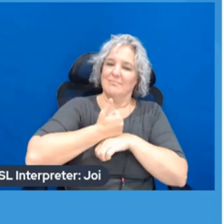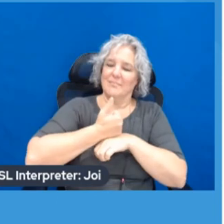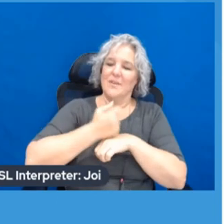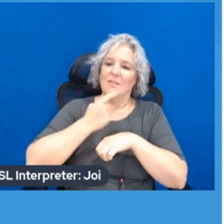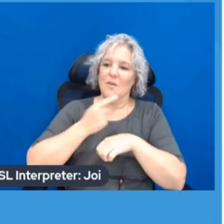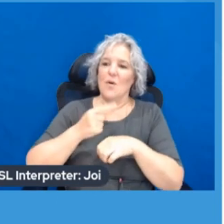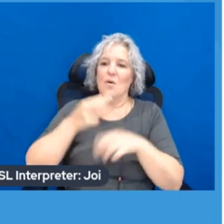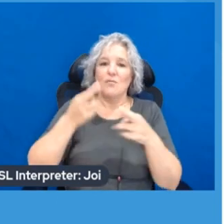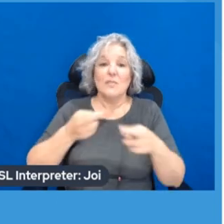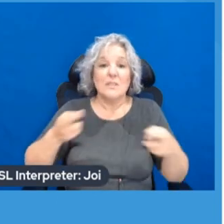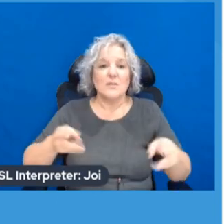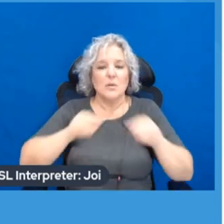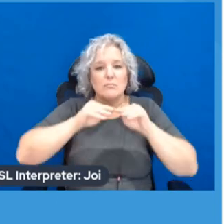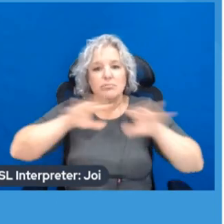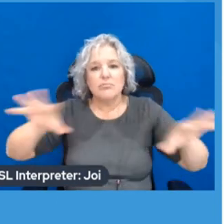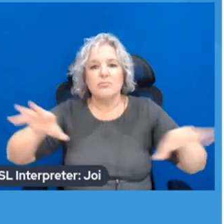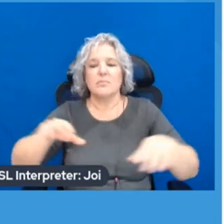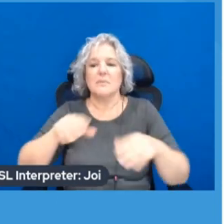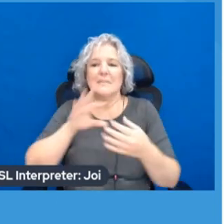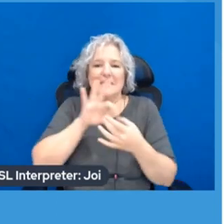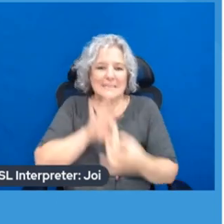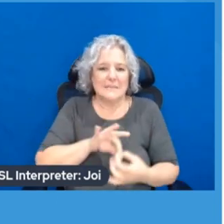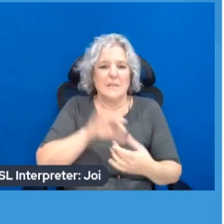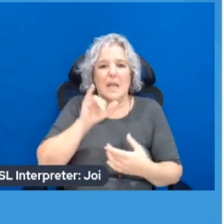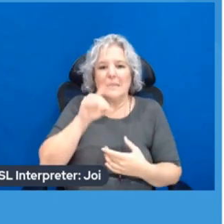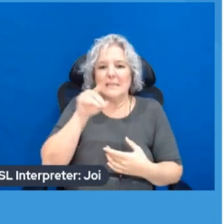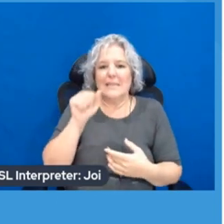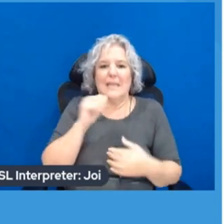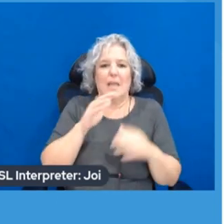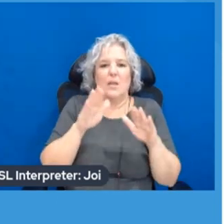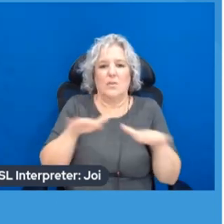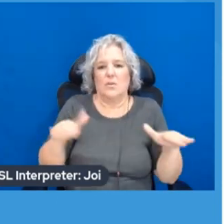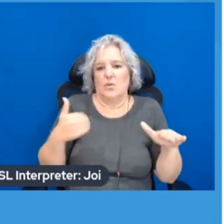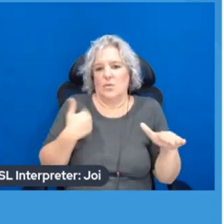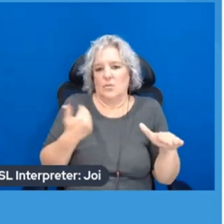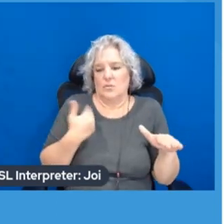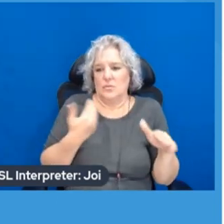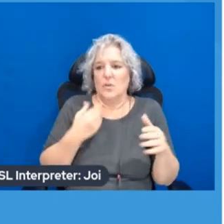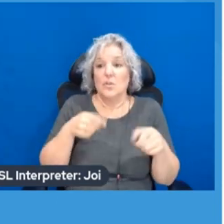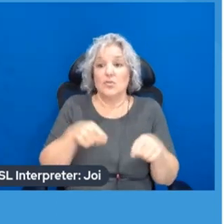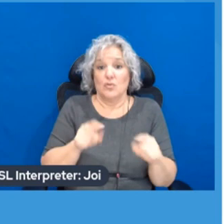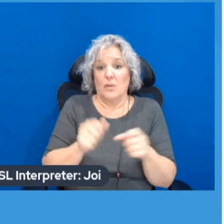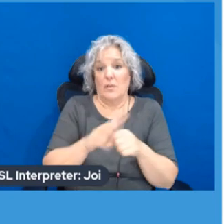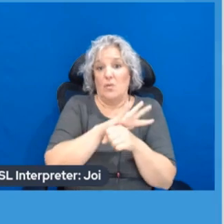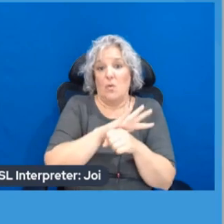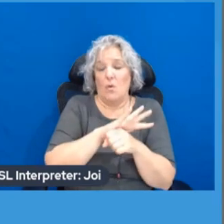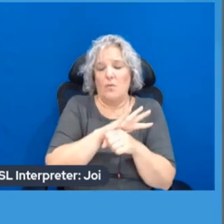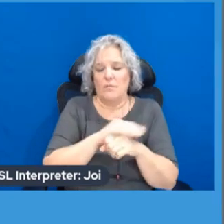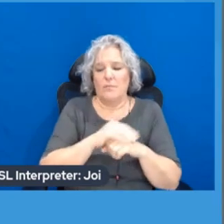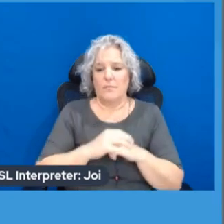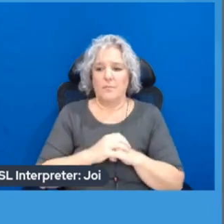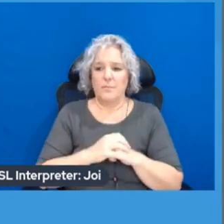specific to IDEA early childhood programs during the COVID-19 pandemic. In response,